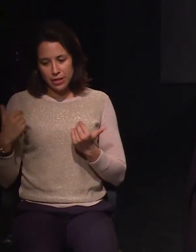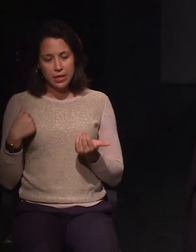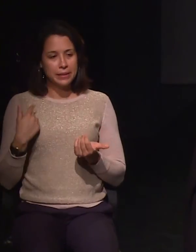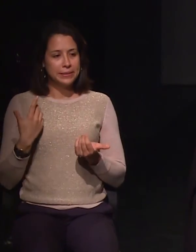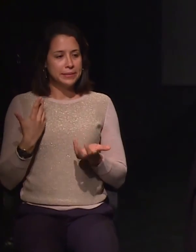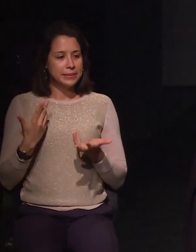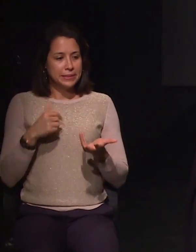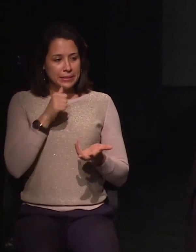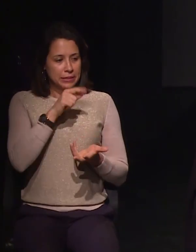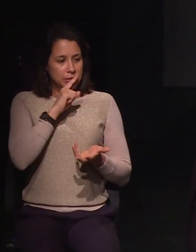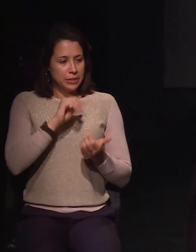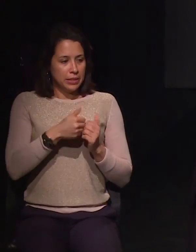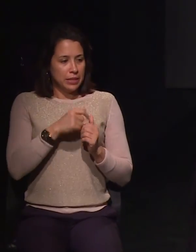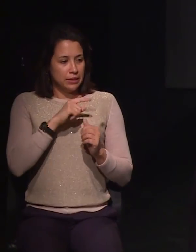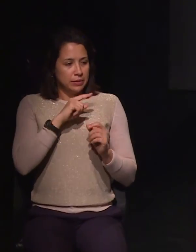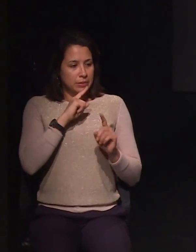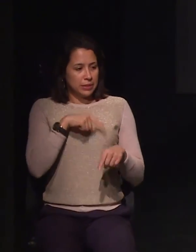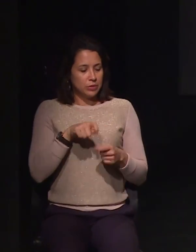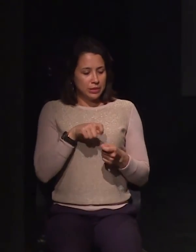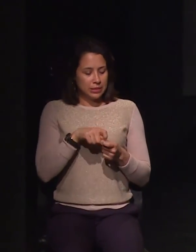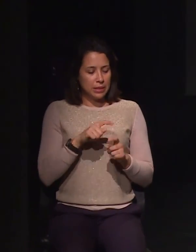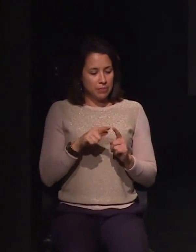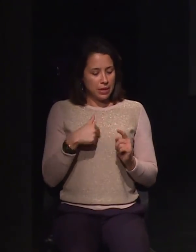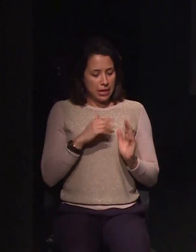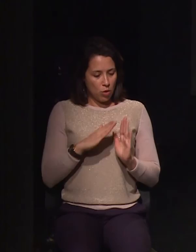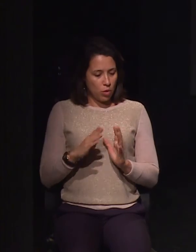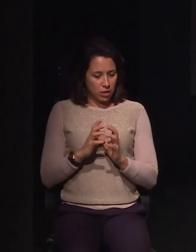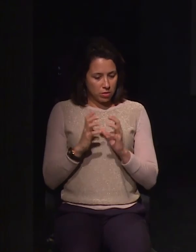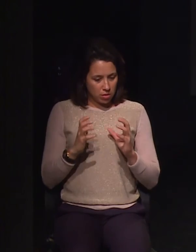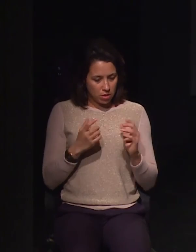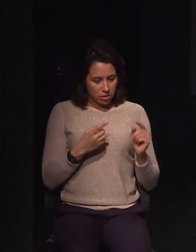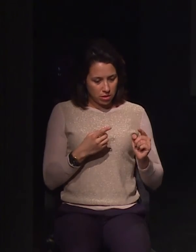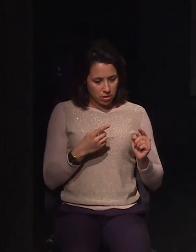answer it exactly but I organize a lot of stuff myself to say that, listen, the organizers